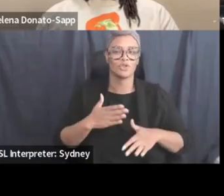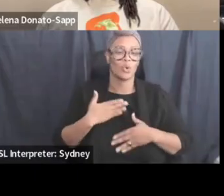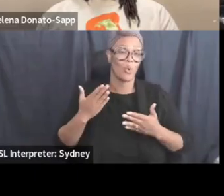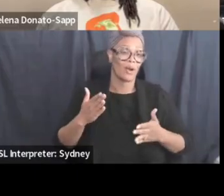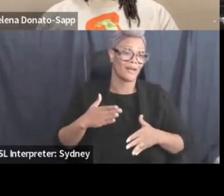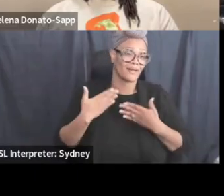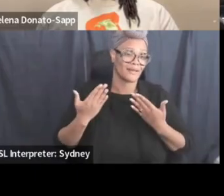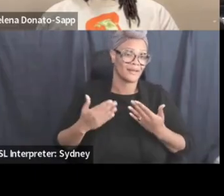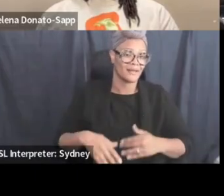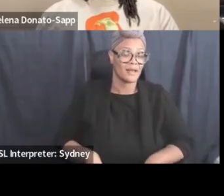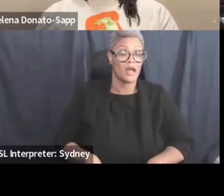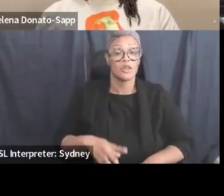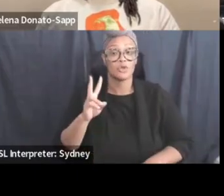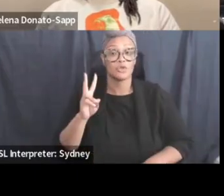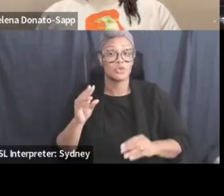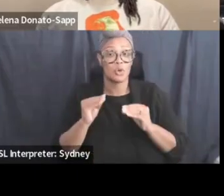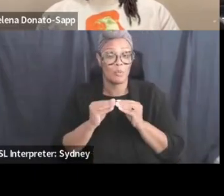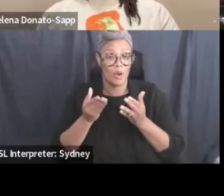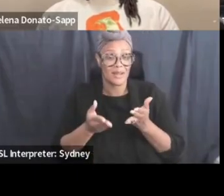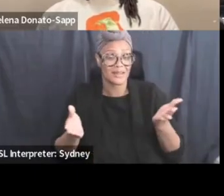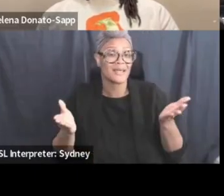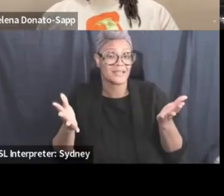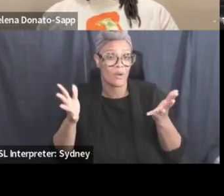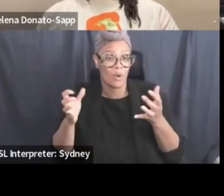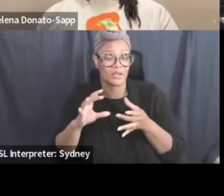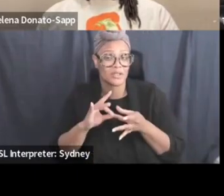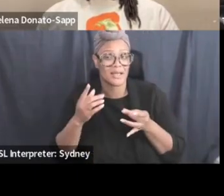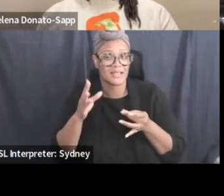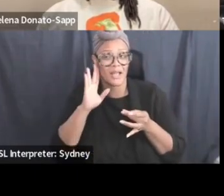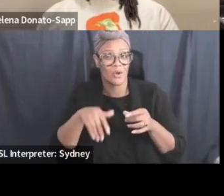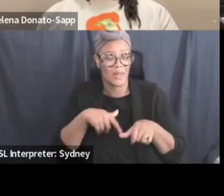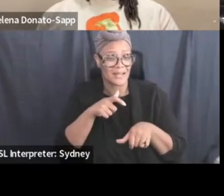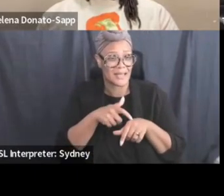two more things that I'll say and then I'll close it up. I know we're on time, but we also